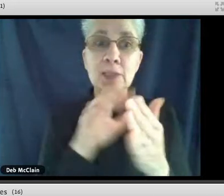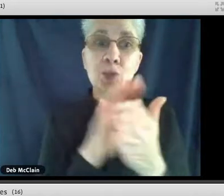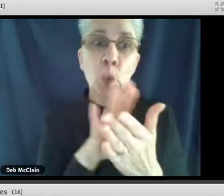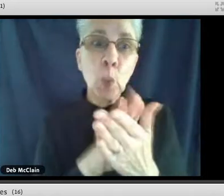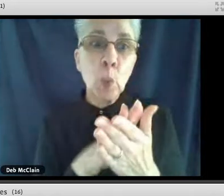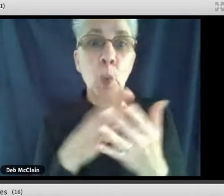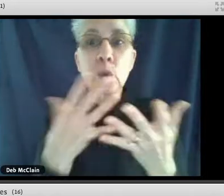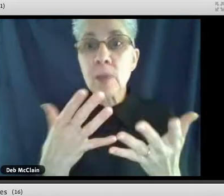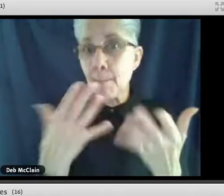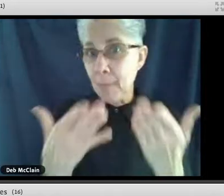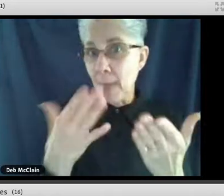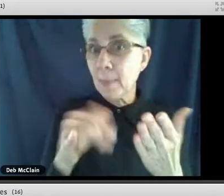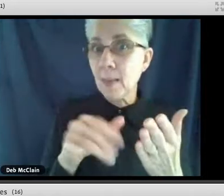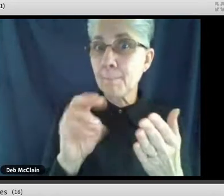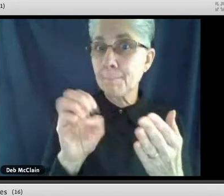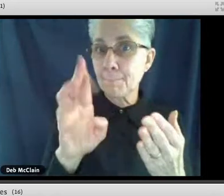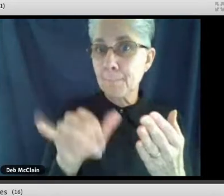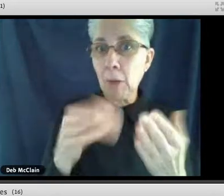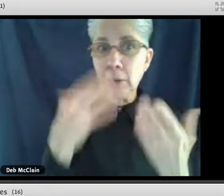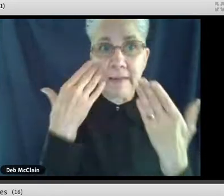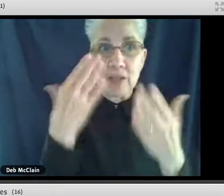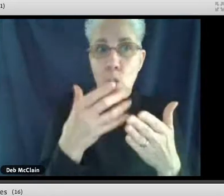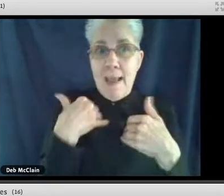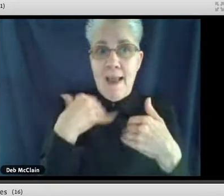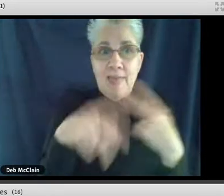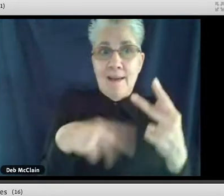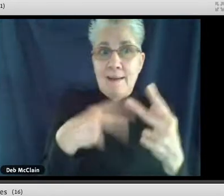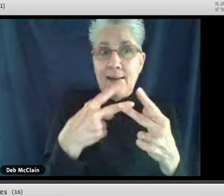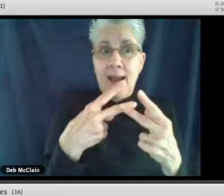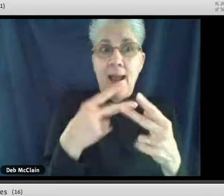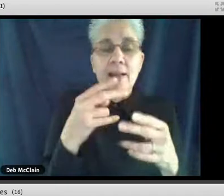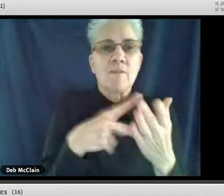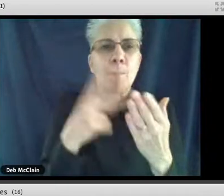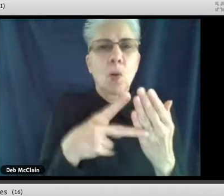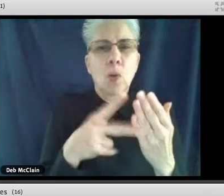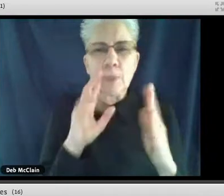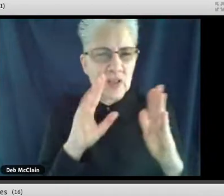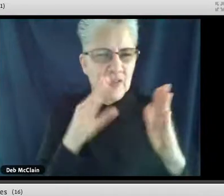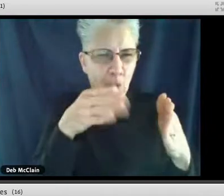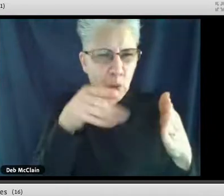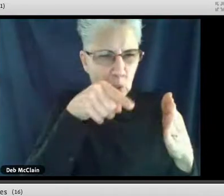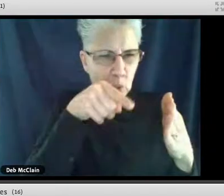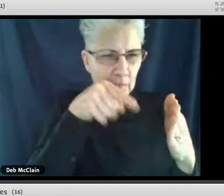Maybe Mary doesn't even know we have that kind of program because she's so focused over here on the business aspect.